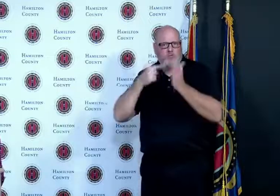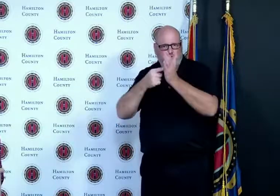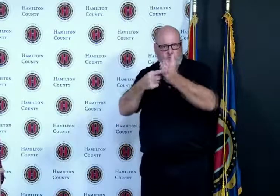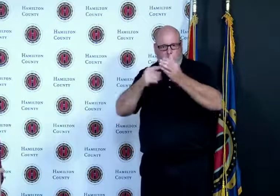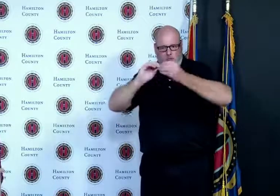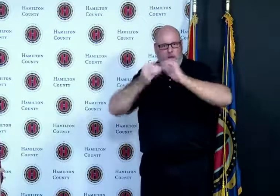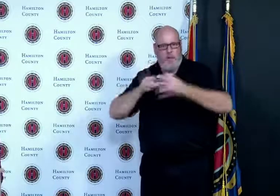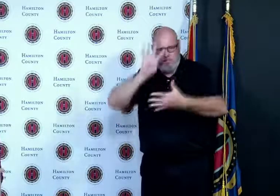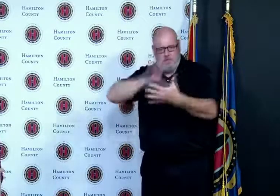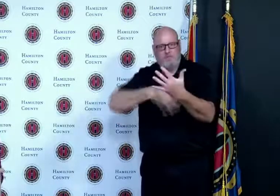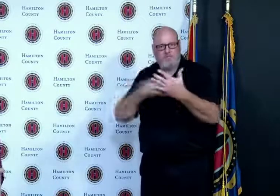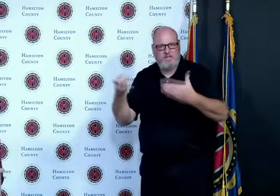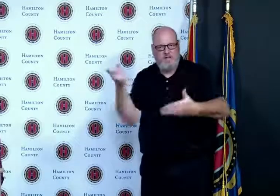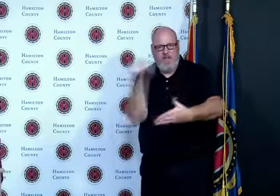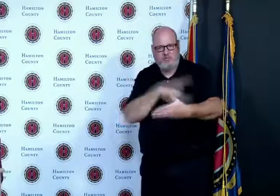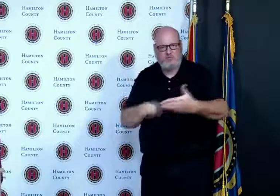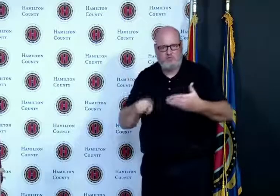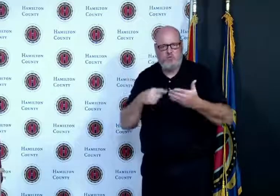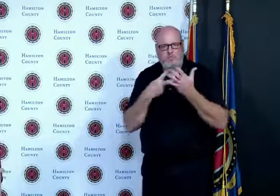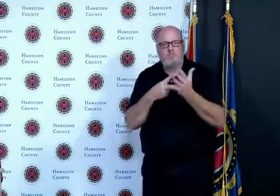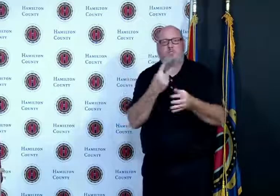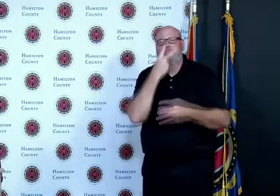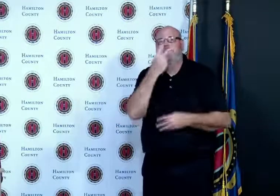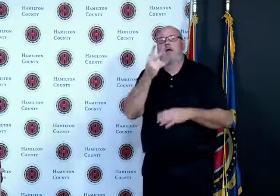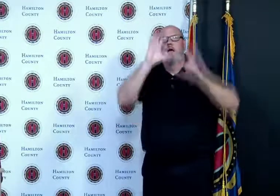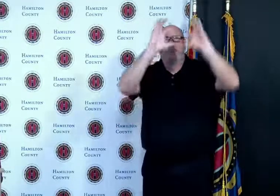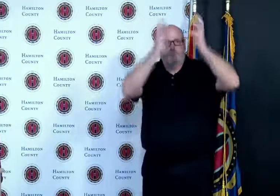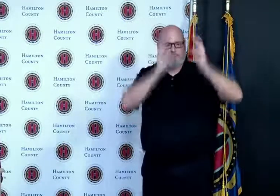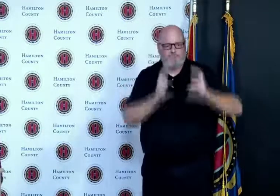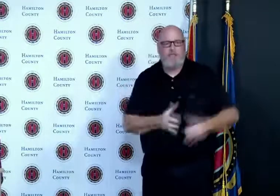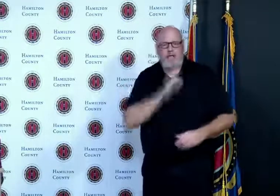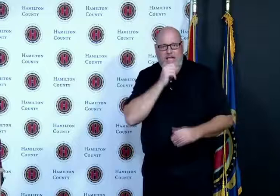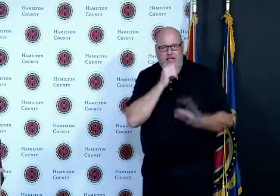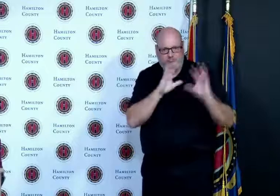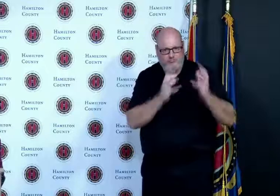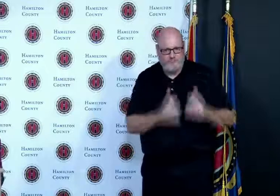the different age groups and then the young people getting vaccinated now which the numbers obviously